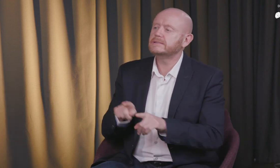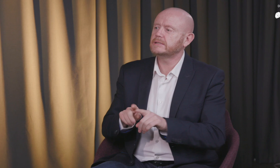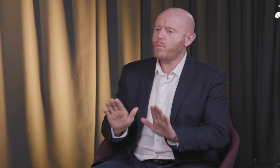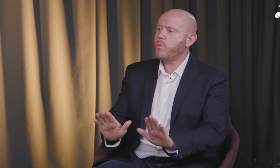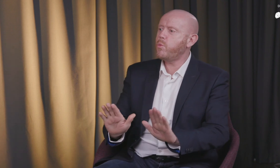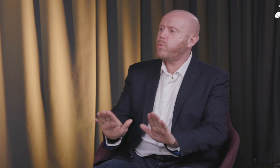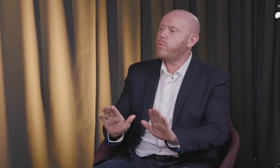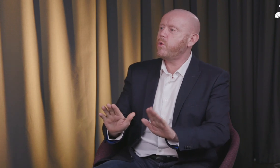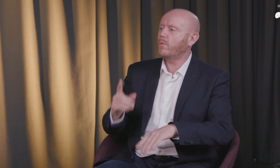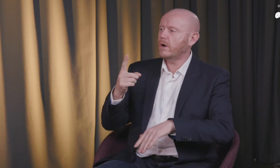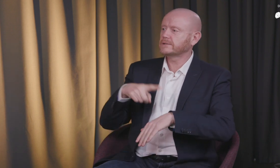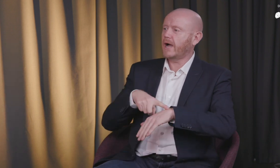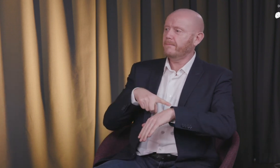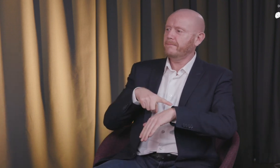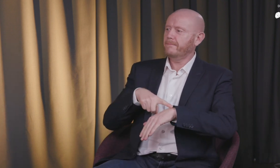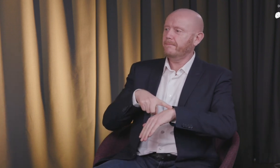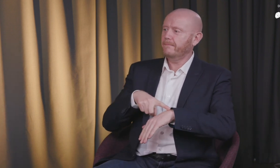For me, I feel like things need to slow down and I’d prefer to deal with one thing at a time